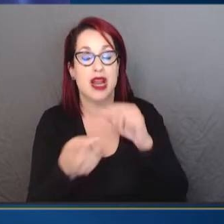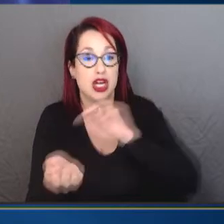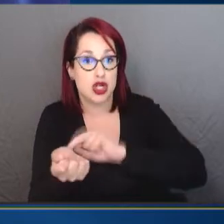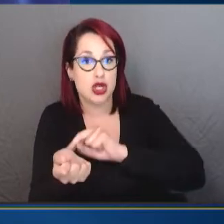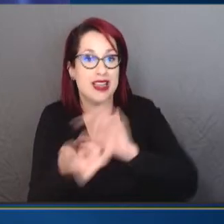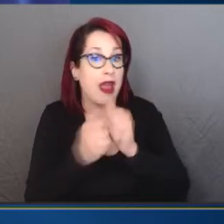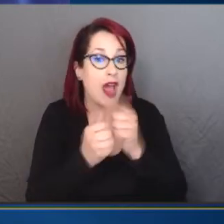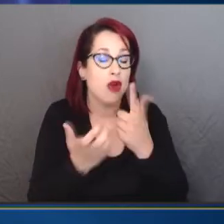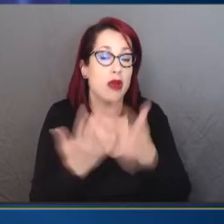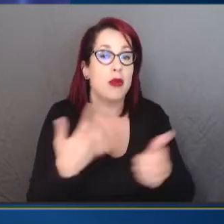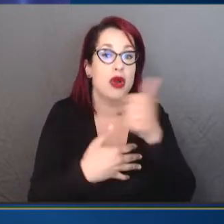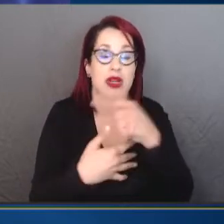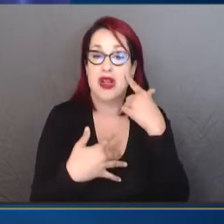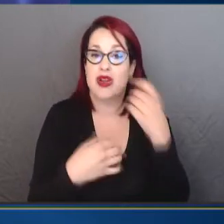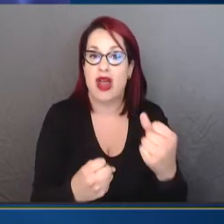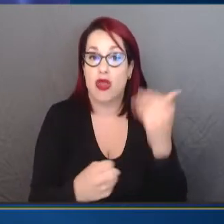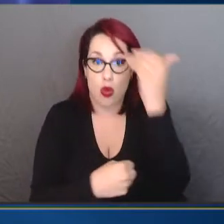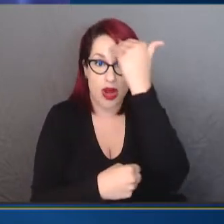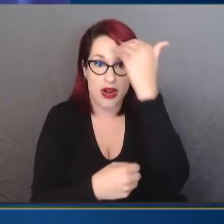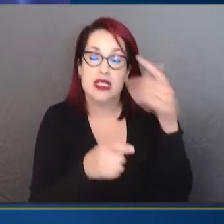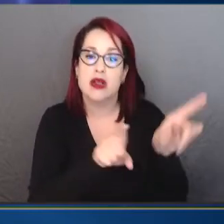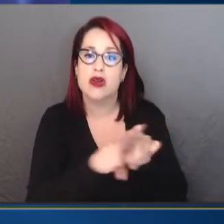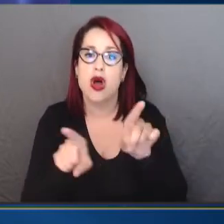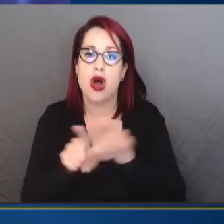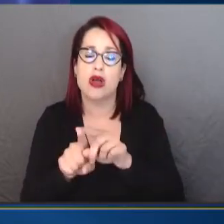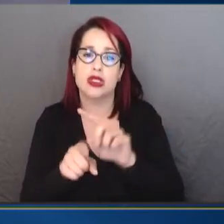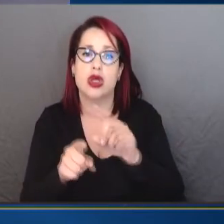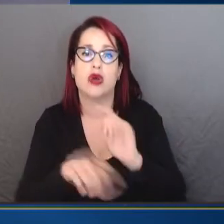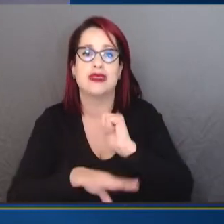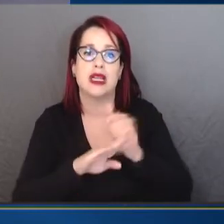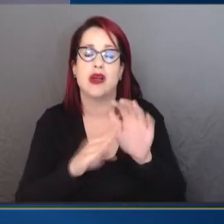health awareness and community programming by working with partners to offer discounted,